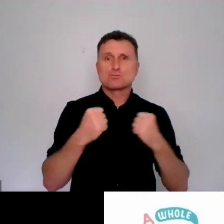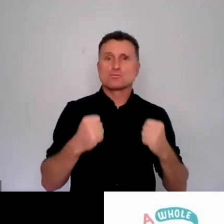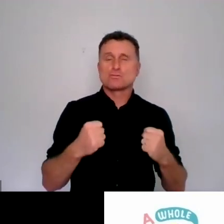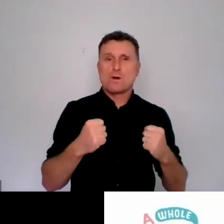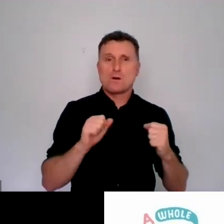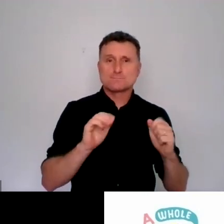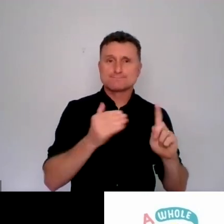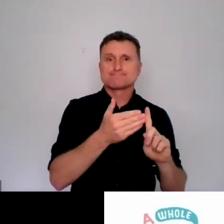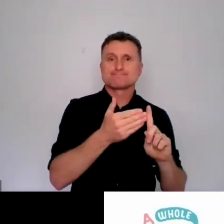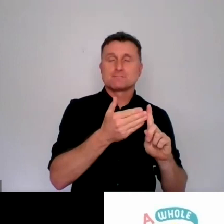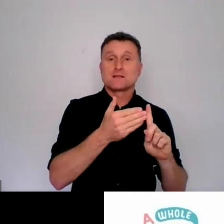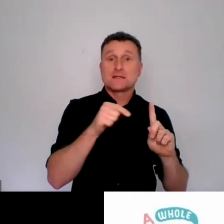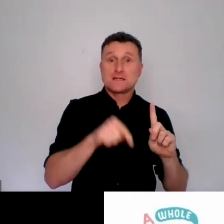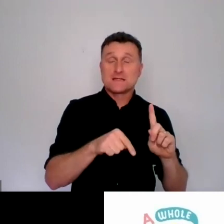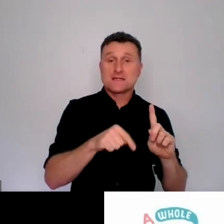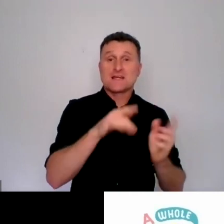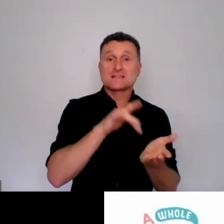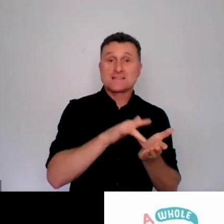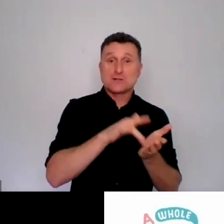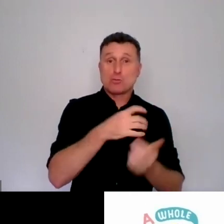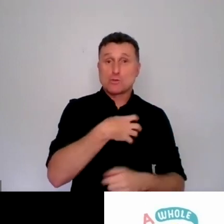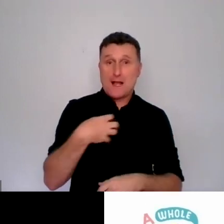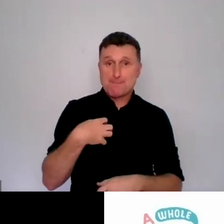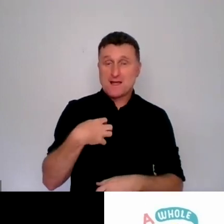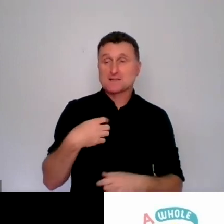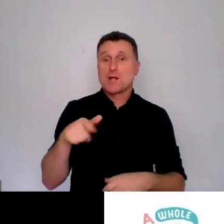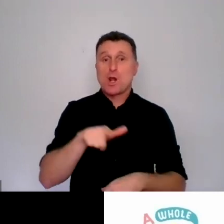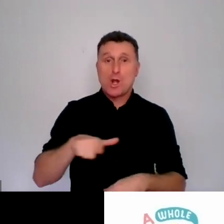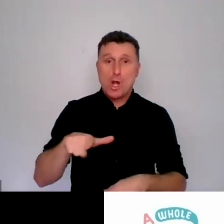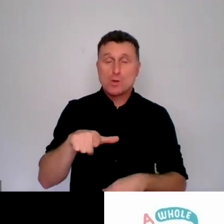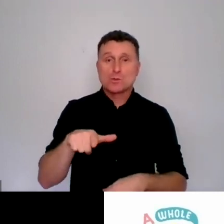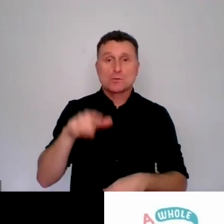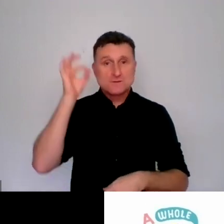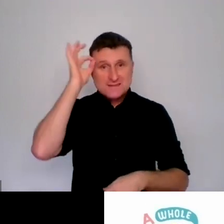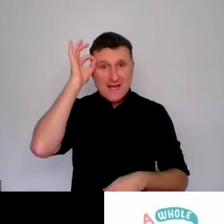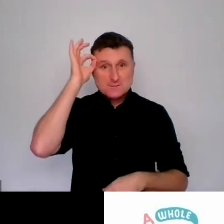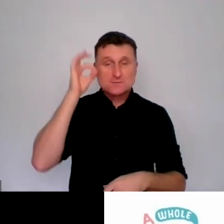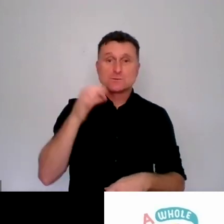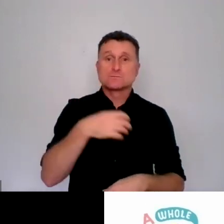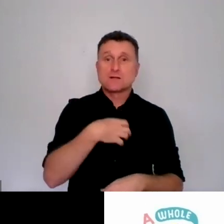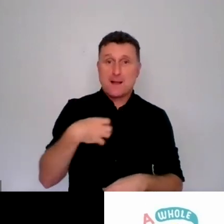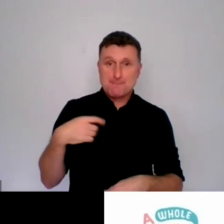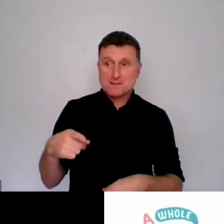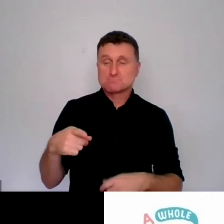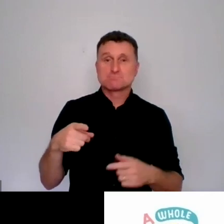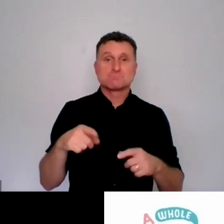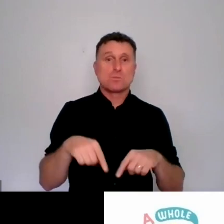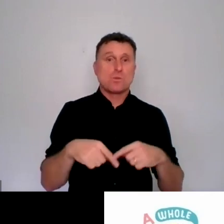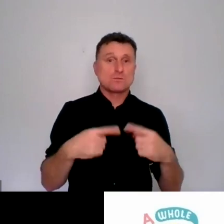but also local government and in the private sector around removing barriers and improving accessibility